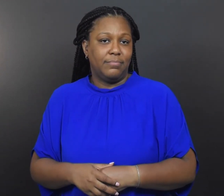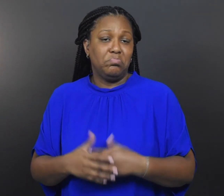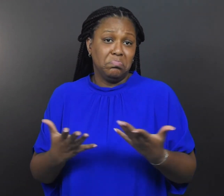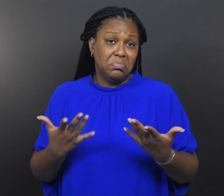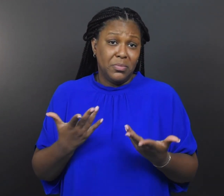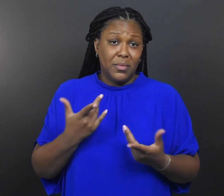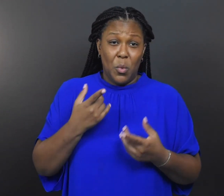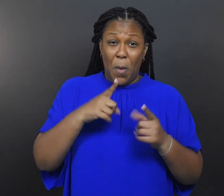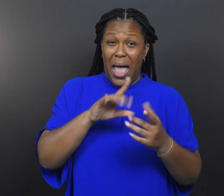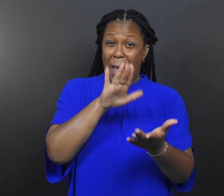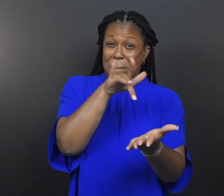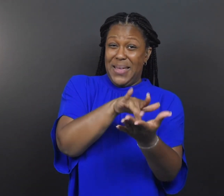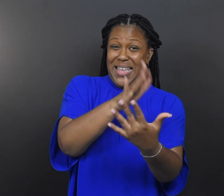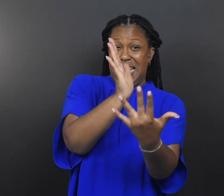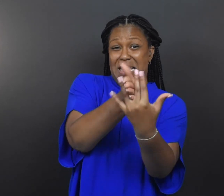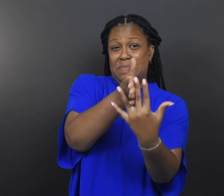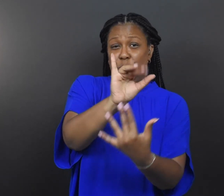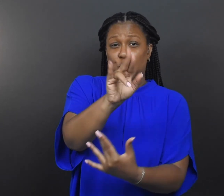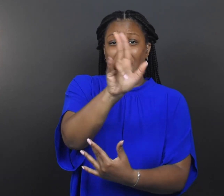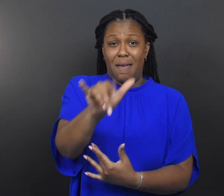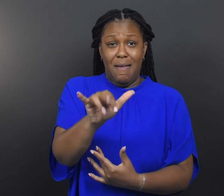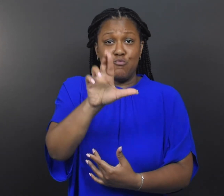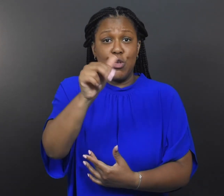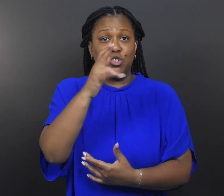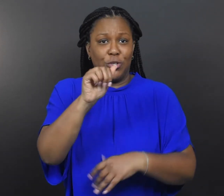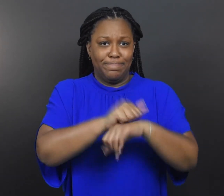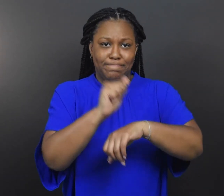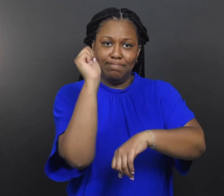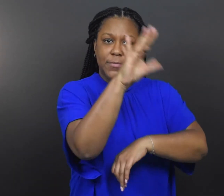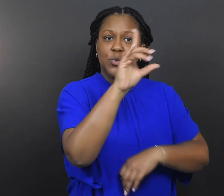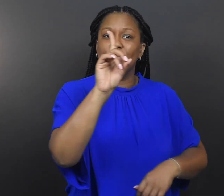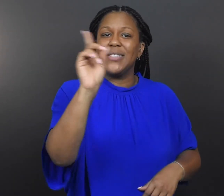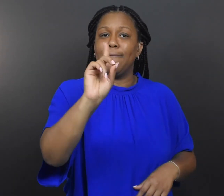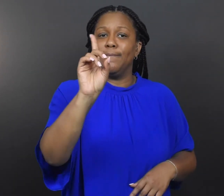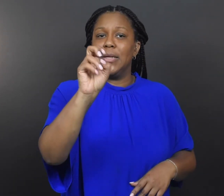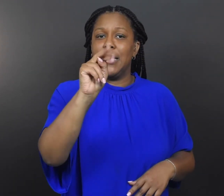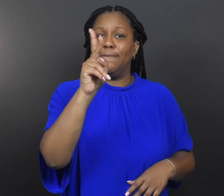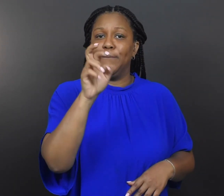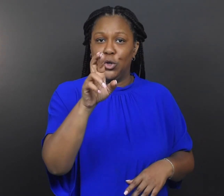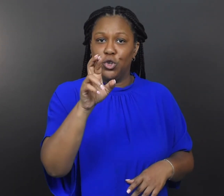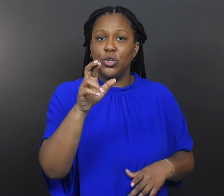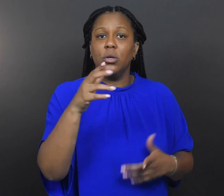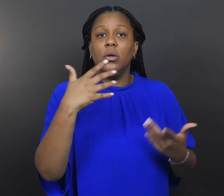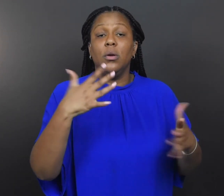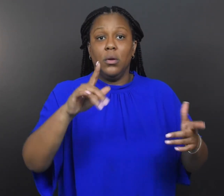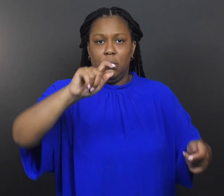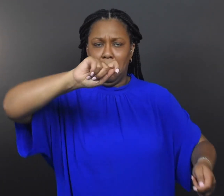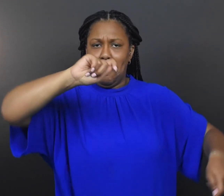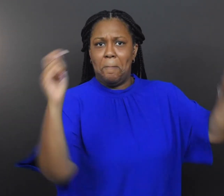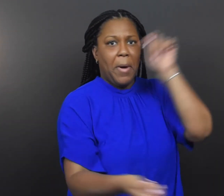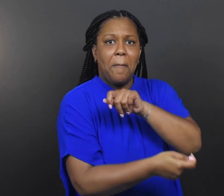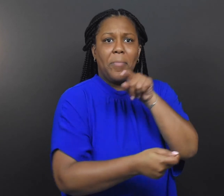In mid-July, Rachael deployed to Denver, and much had changed.